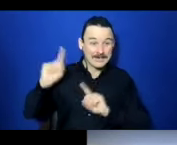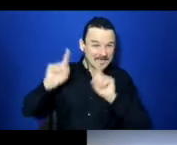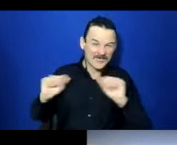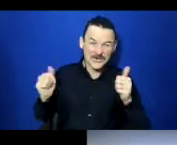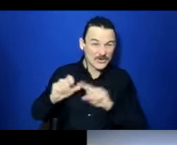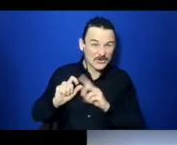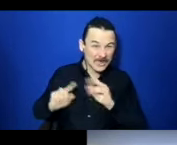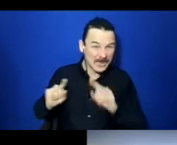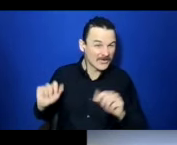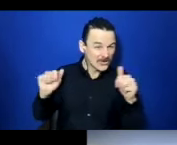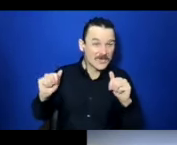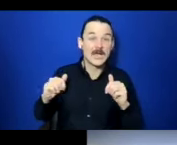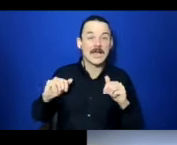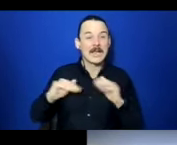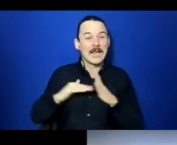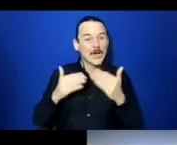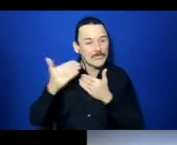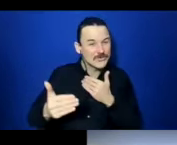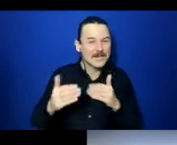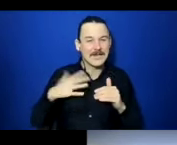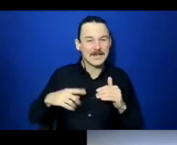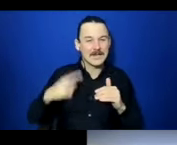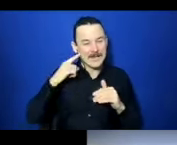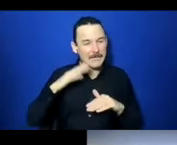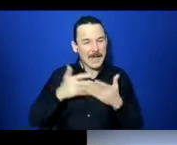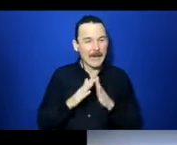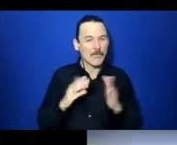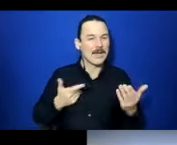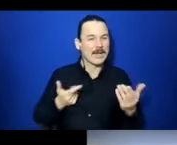[Pete] That's great, thank you Victor. Anna? or Adriana?